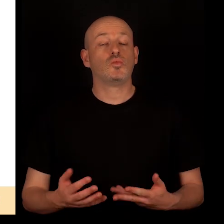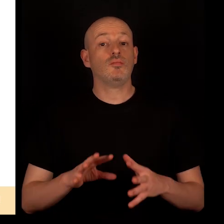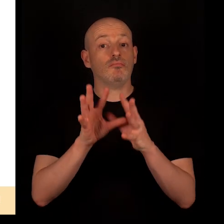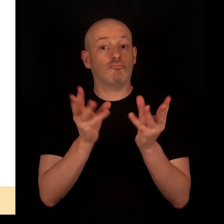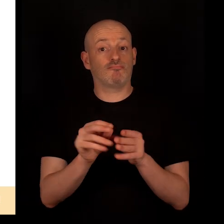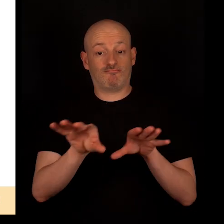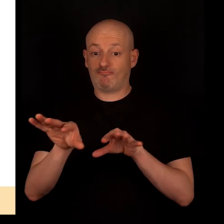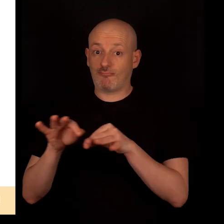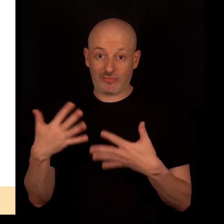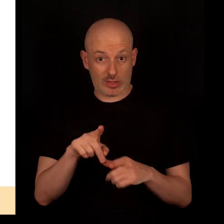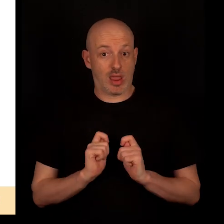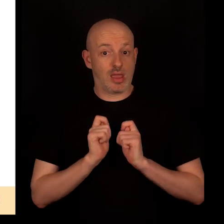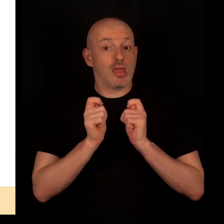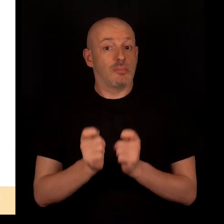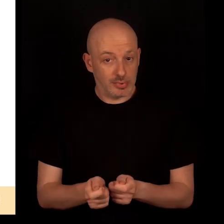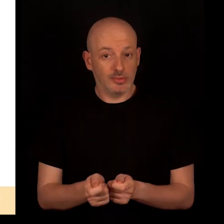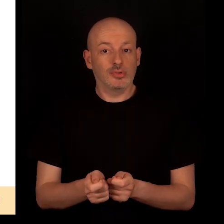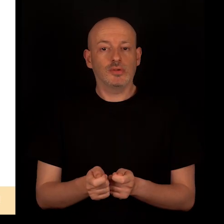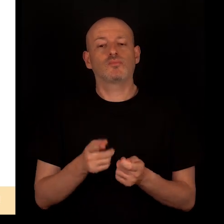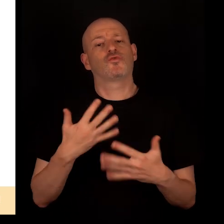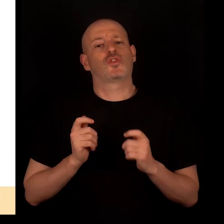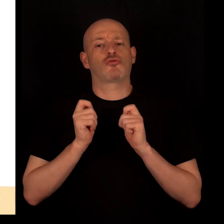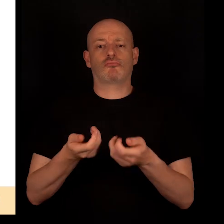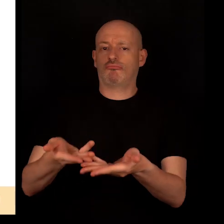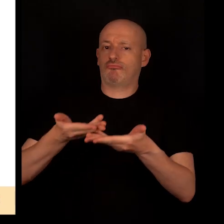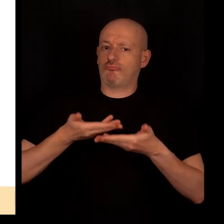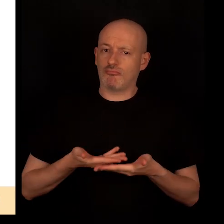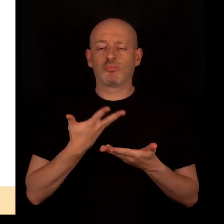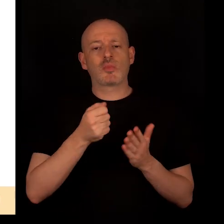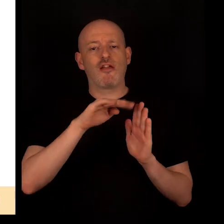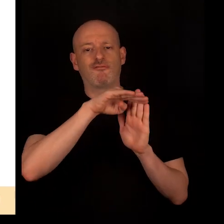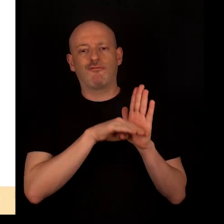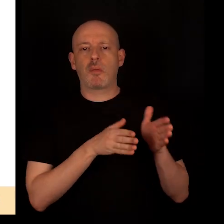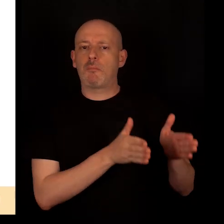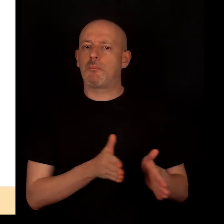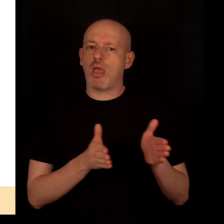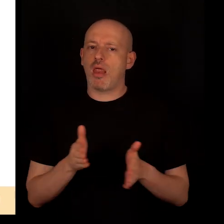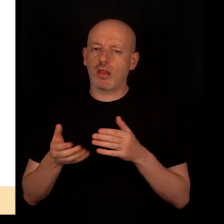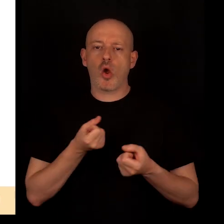Now, all of you have been selected, you applied you gave us an application, you already had the plan